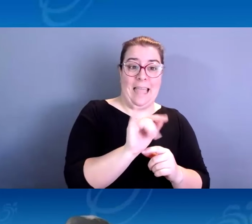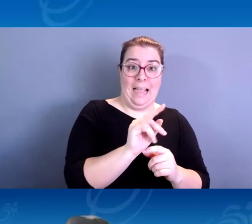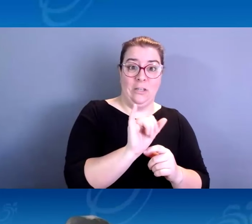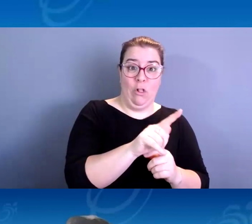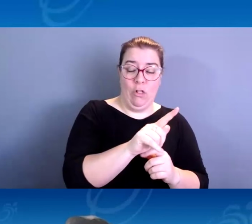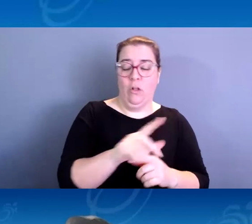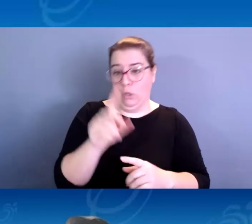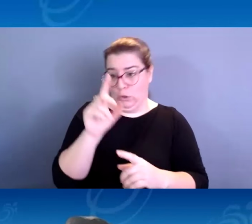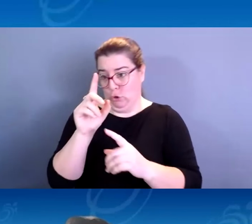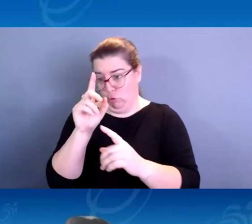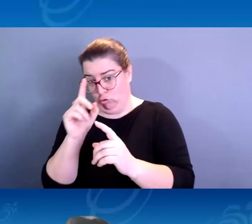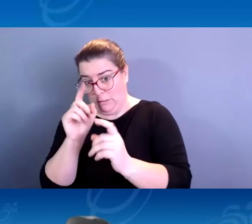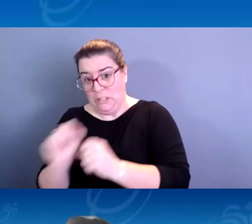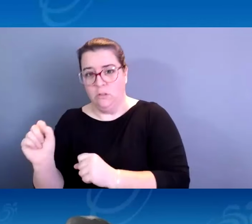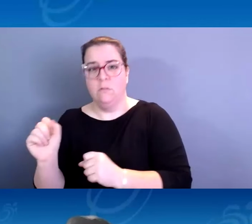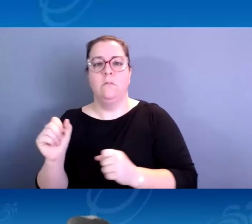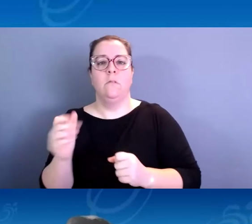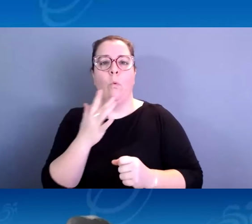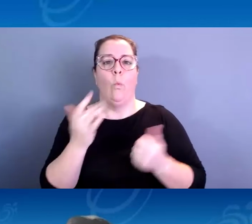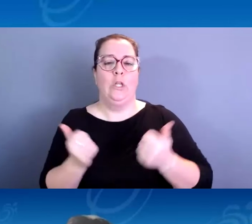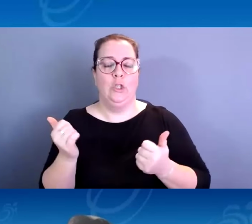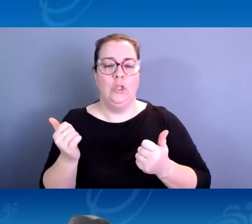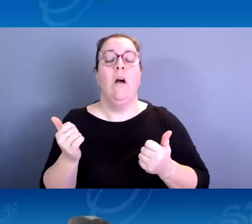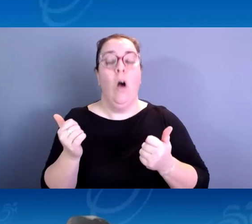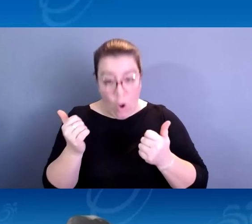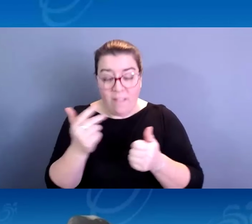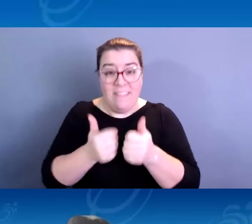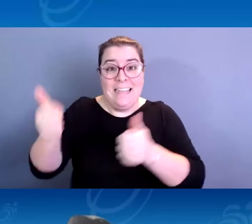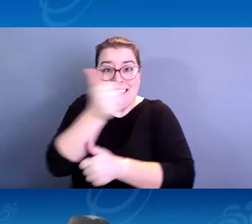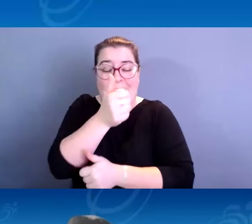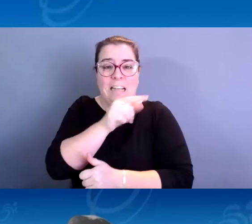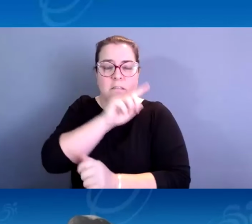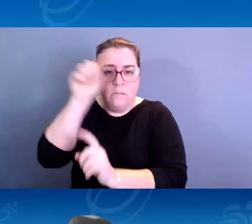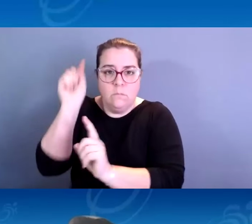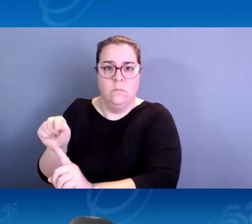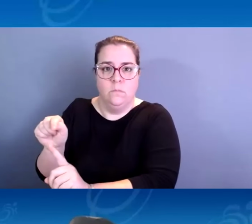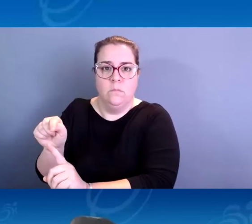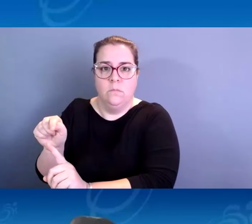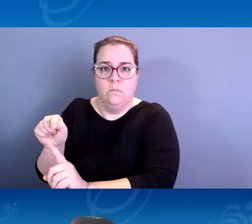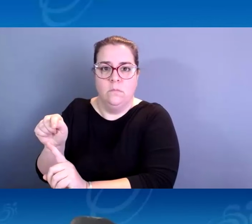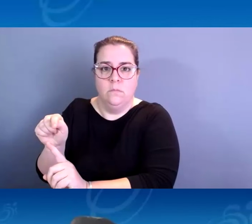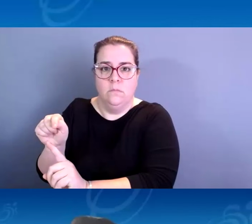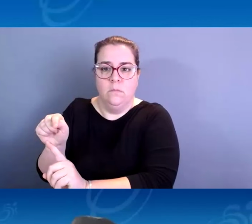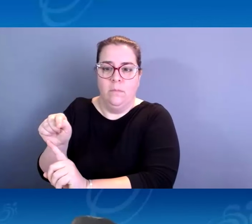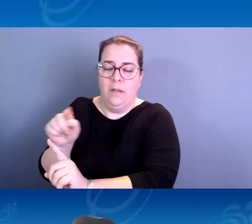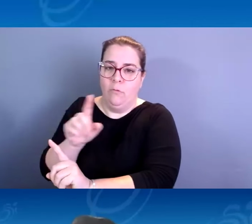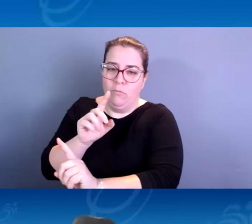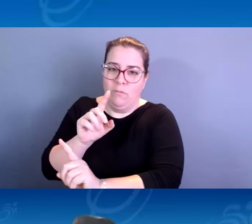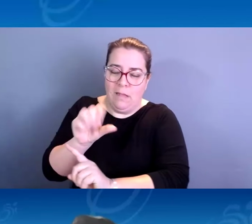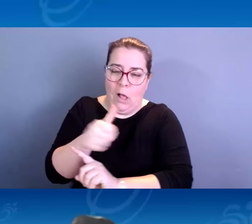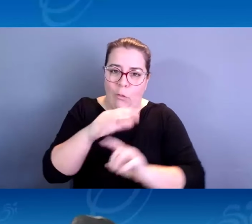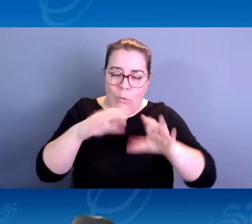Everybody will say tactical, right. And that's a fundamental challenge because accessibility and anti ableism